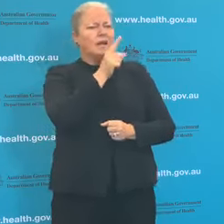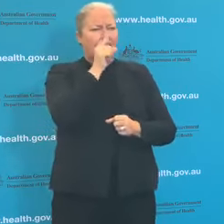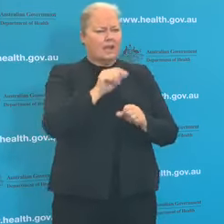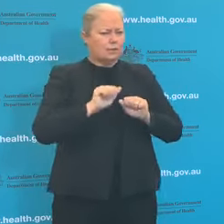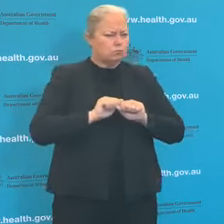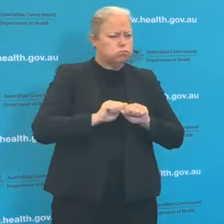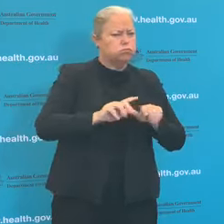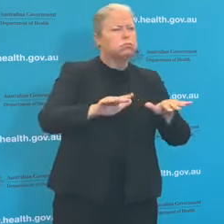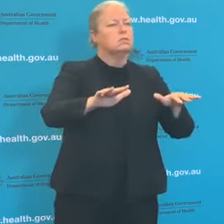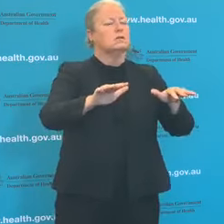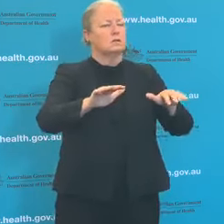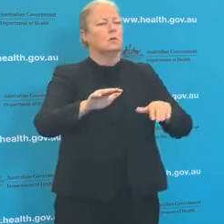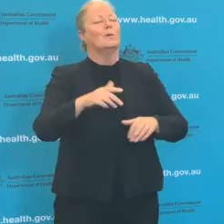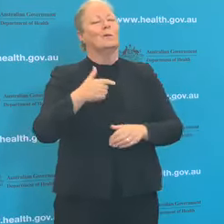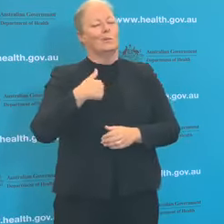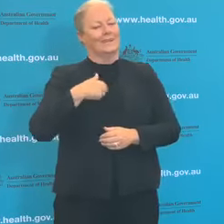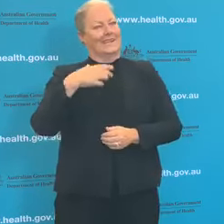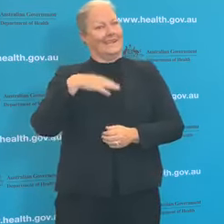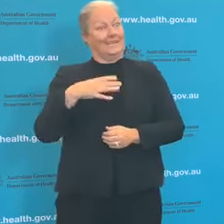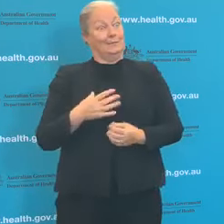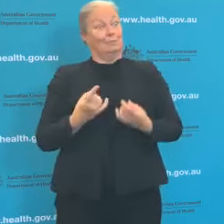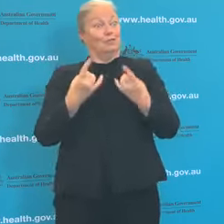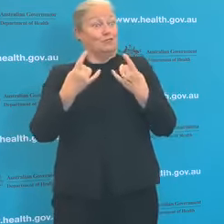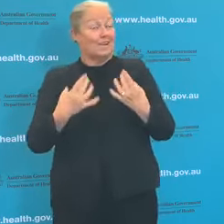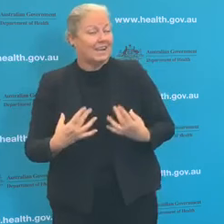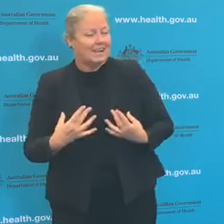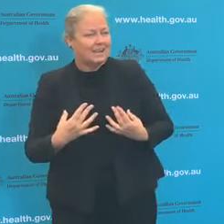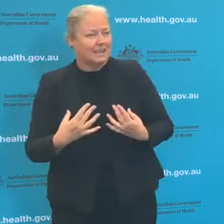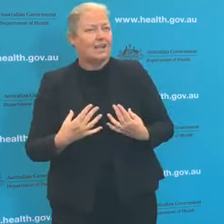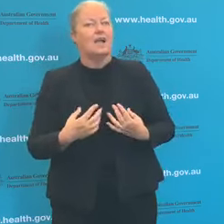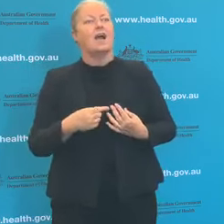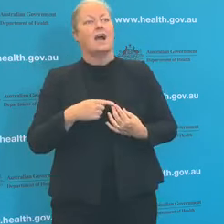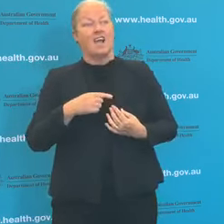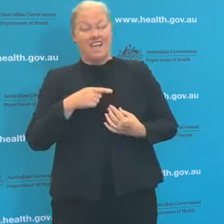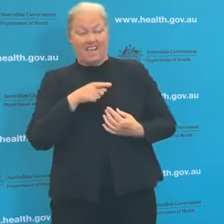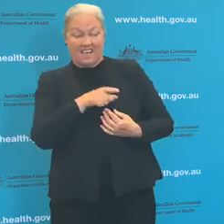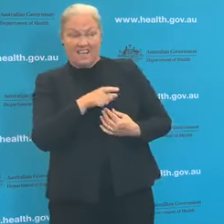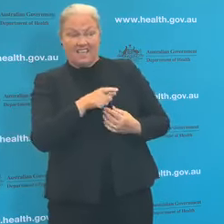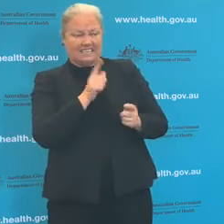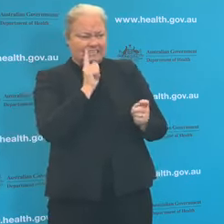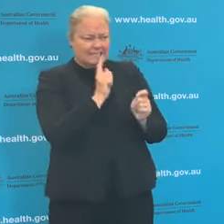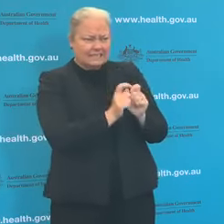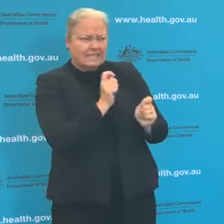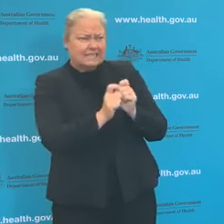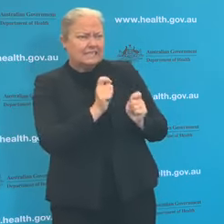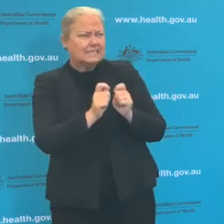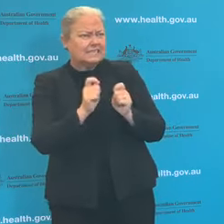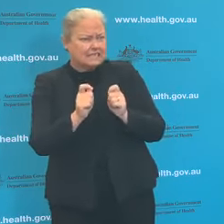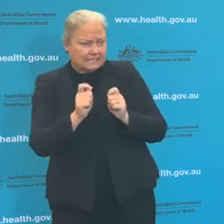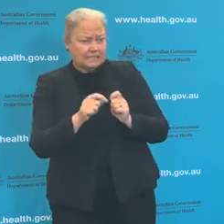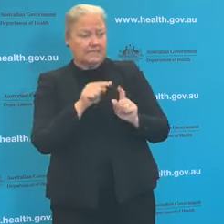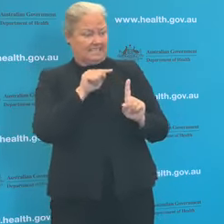have to have that capacity to quickly test, trace, isolate and quarantine, which